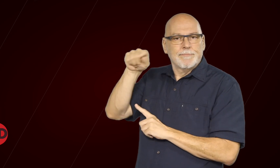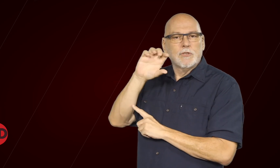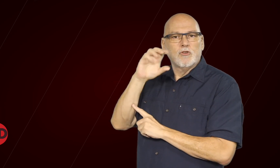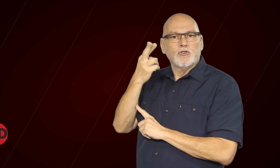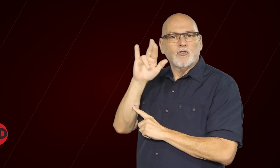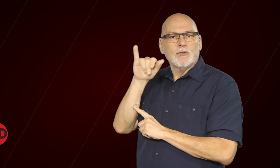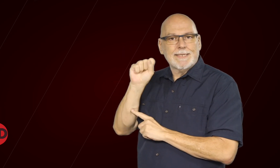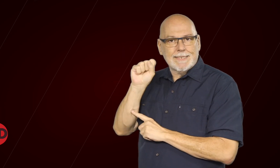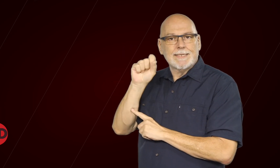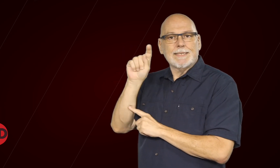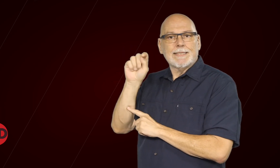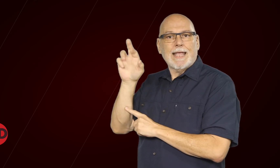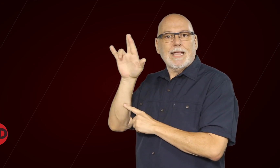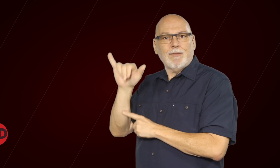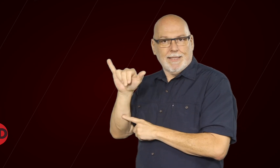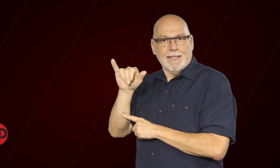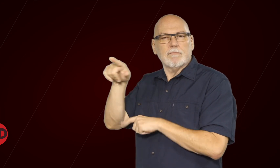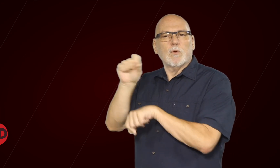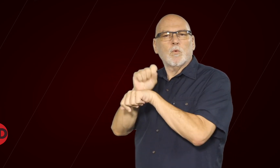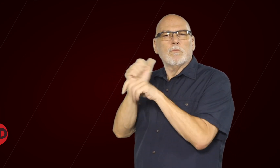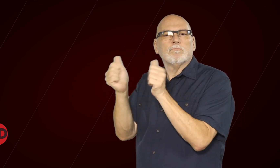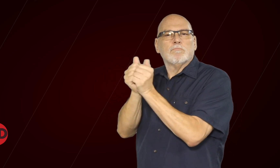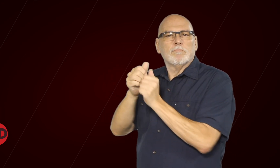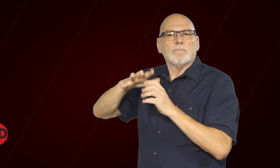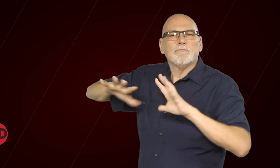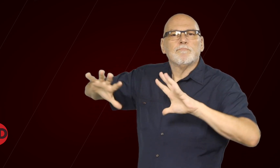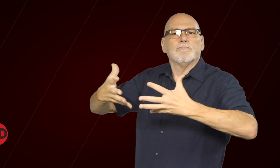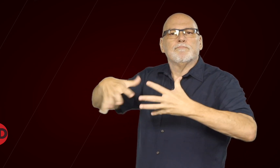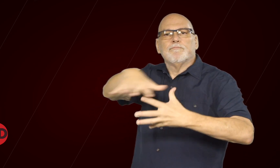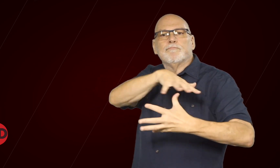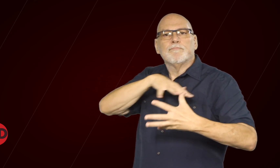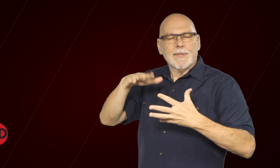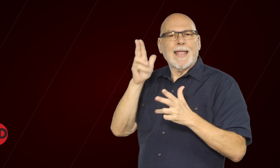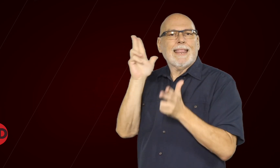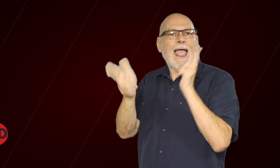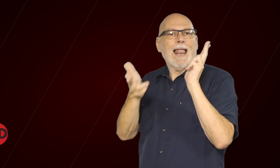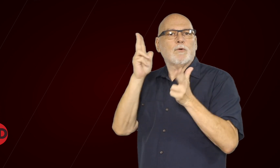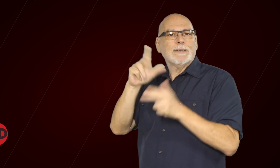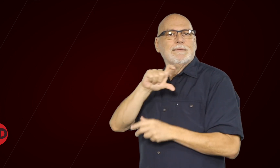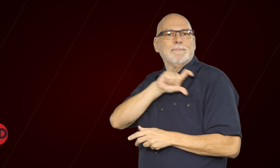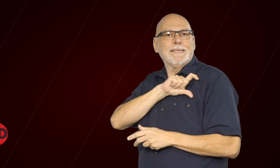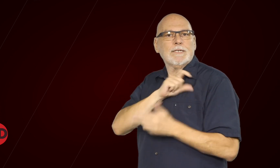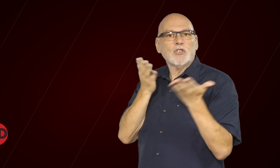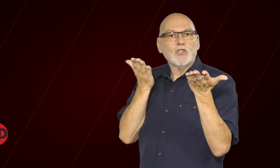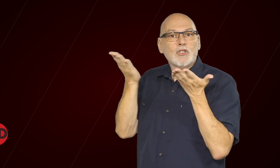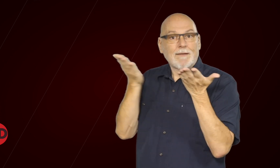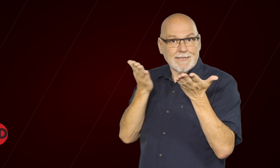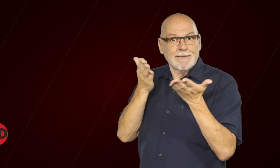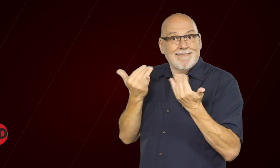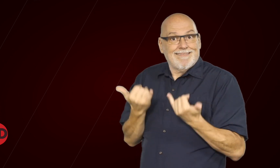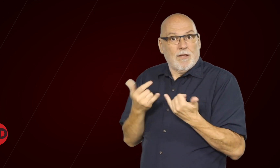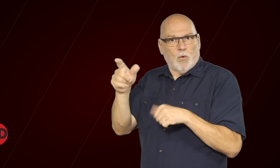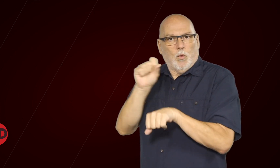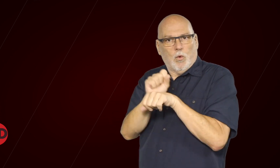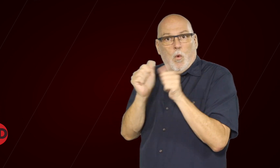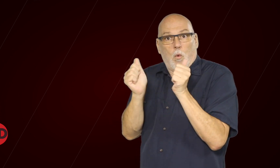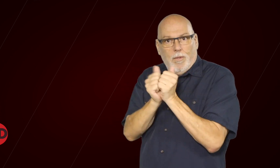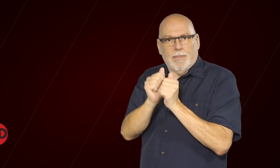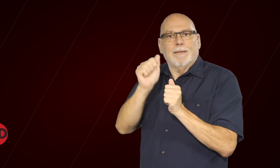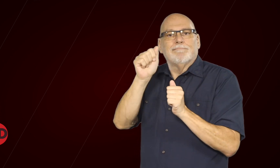Terry with Calgary Police Service who is currently working with